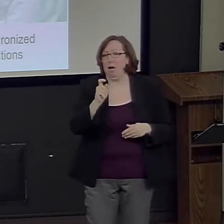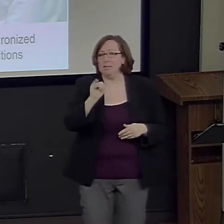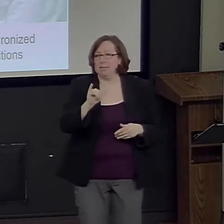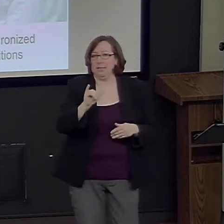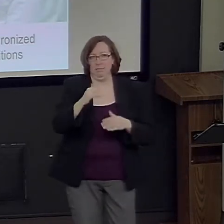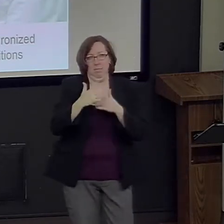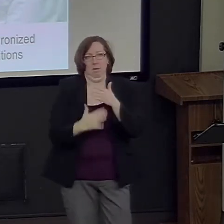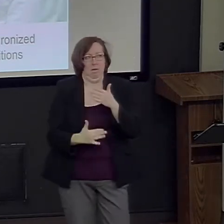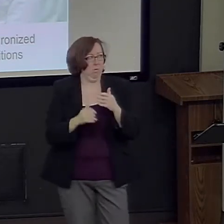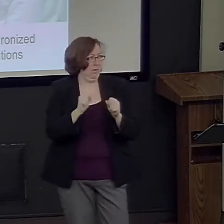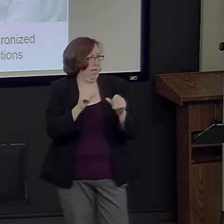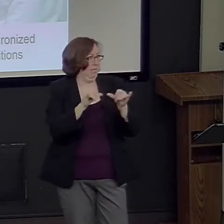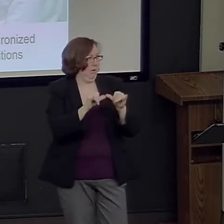So in functional MRI,